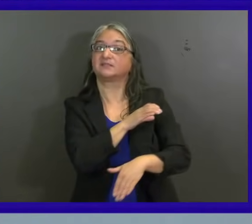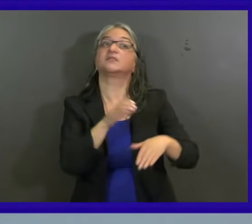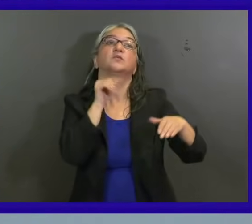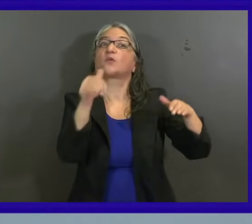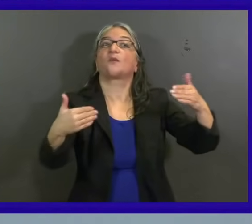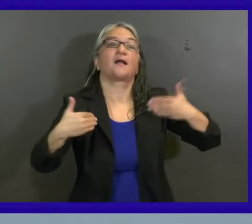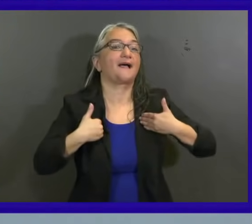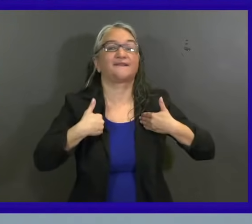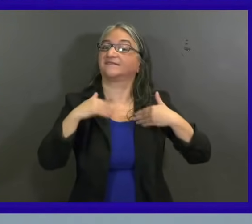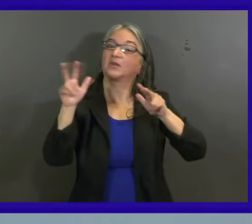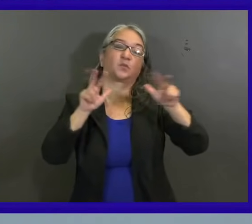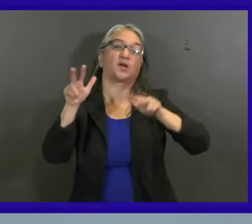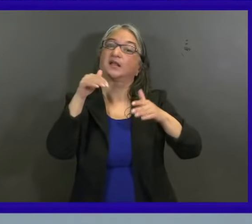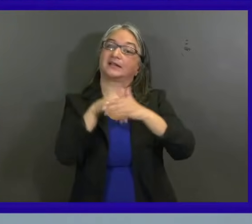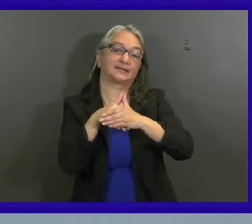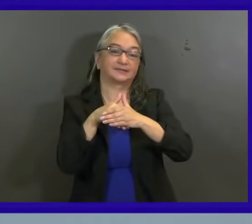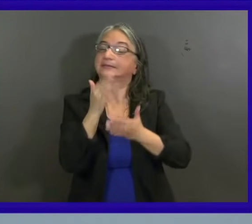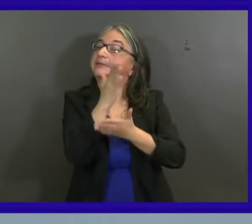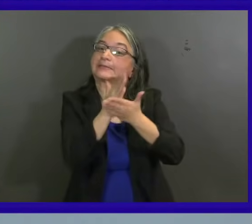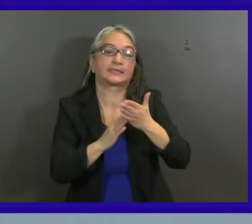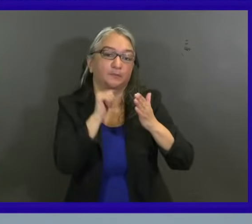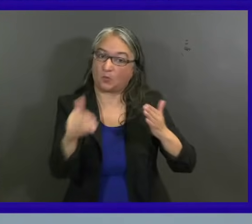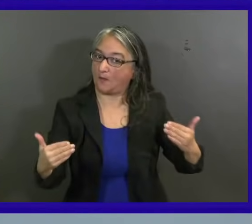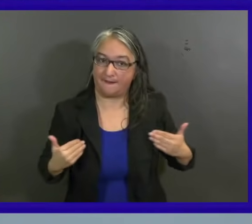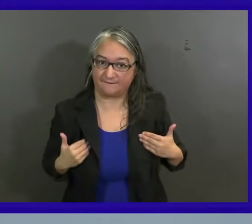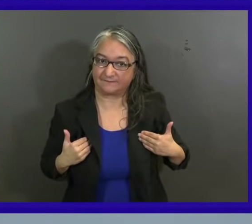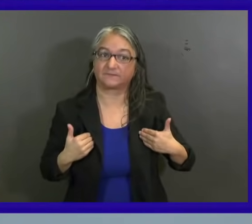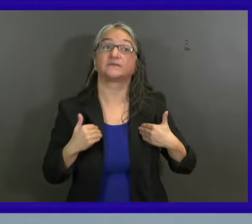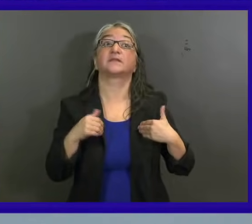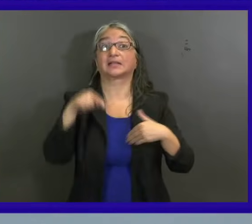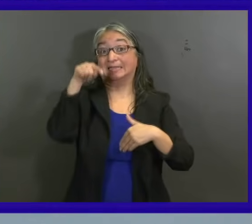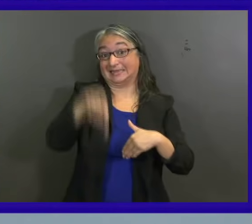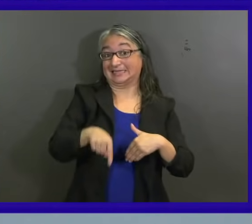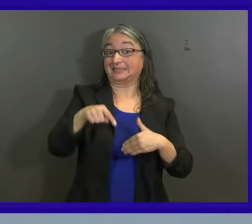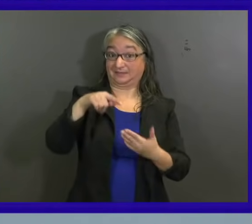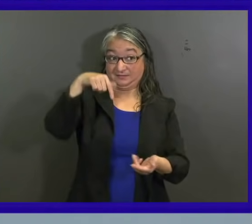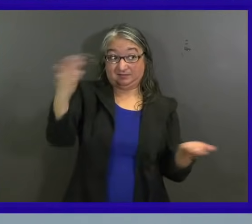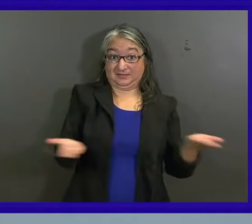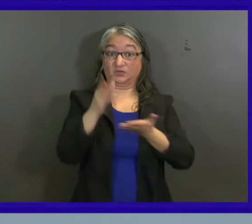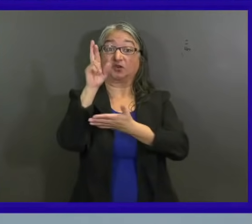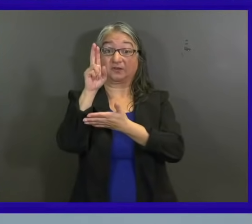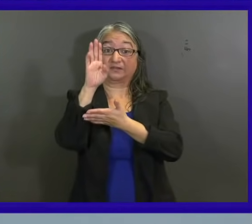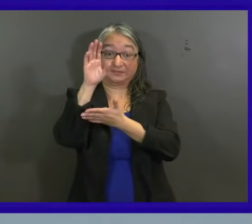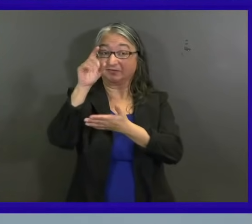the convention center for example in downtown winnipeg sets up with the doses that are needed